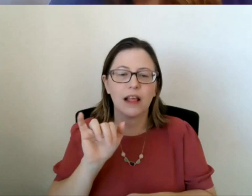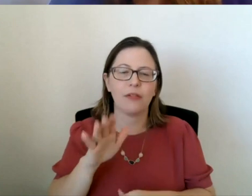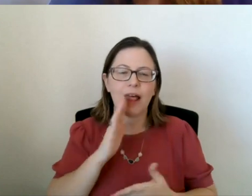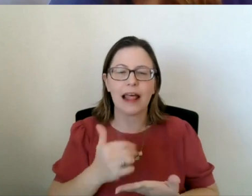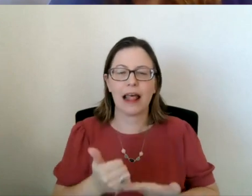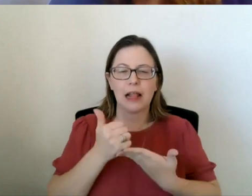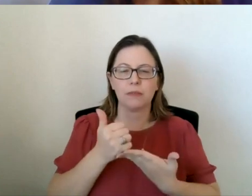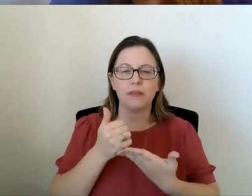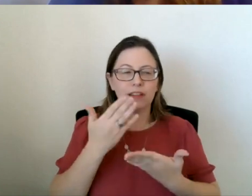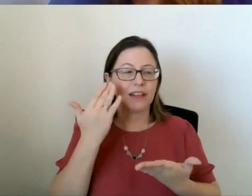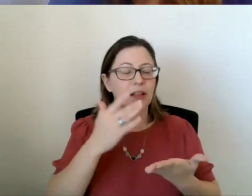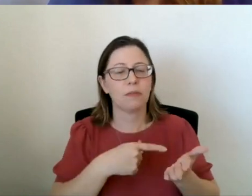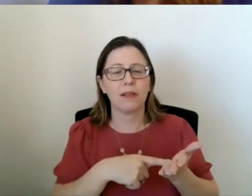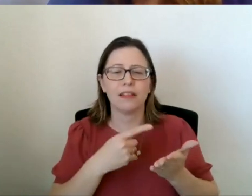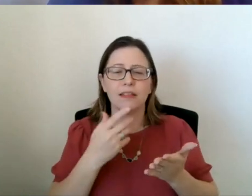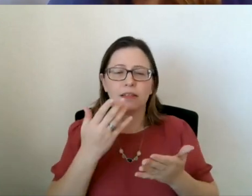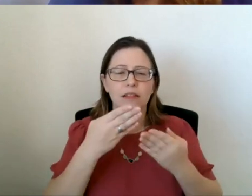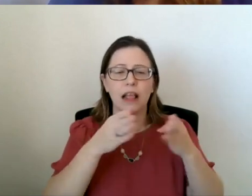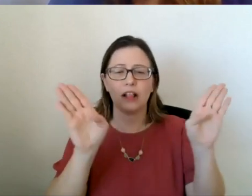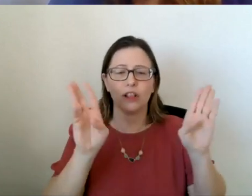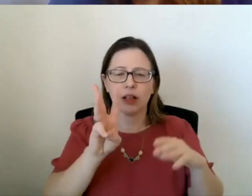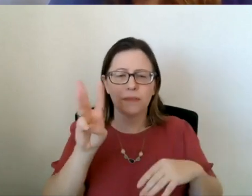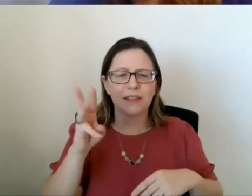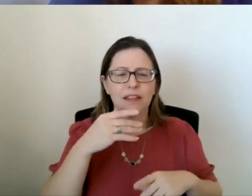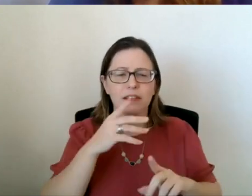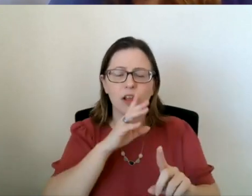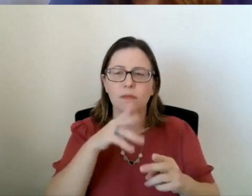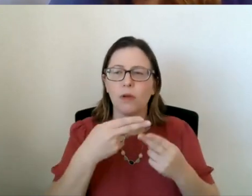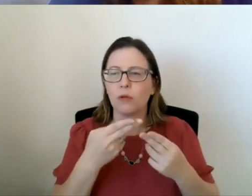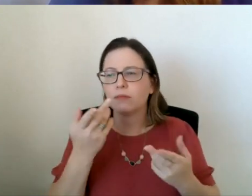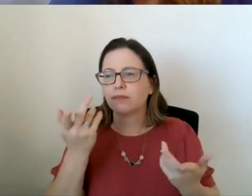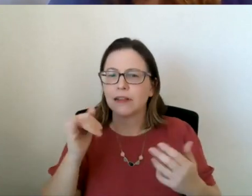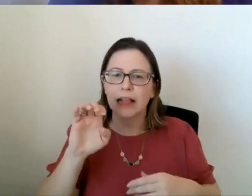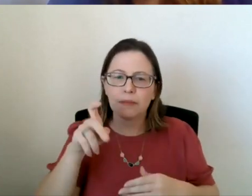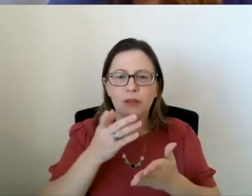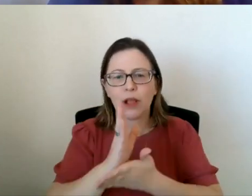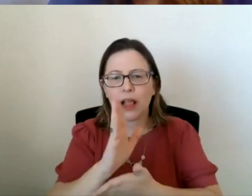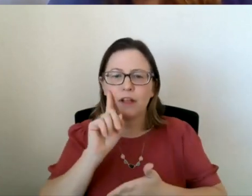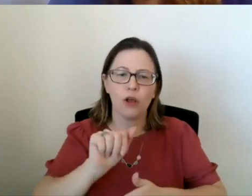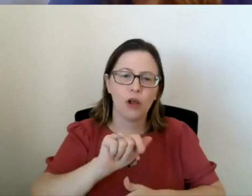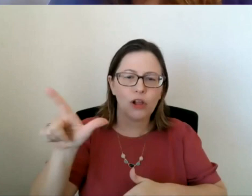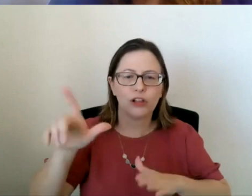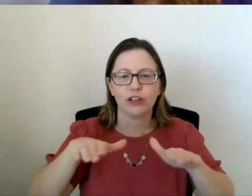and also deaf and hard of hearing children who have additional disabilities. There may be other